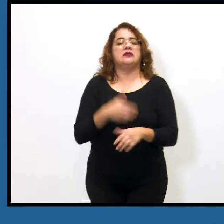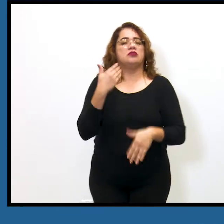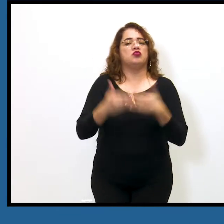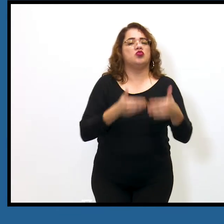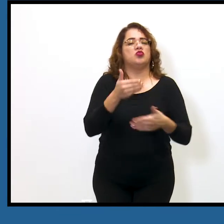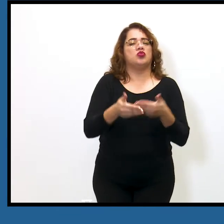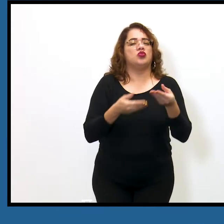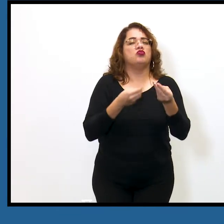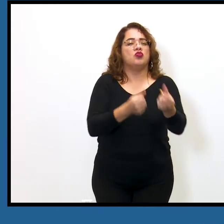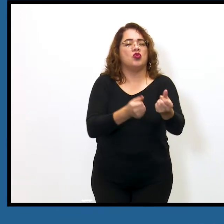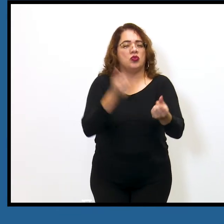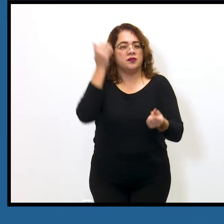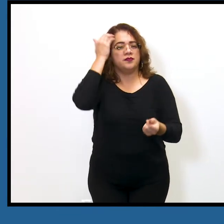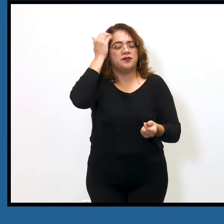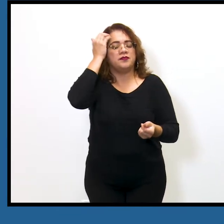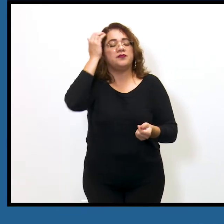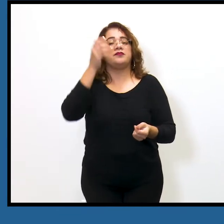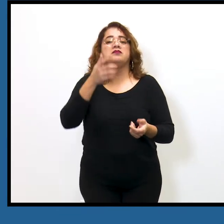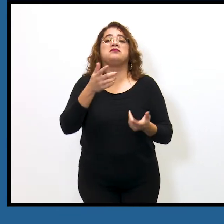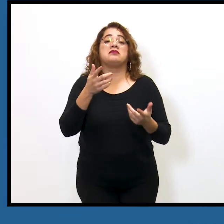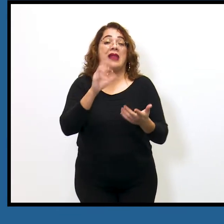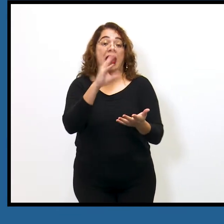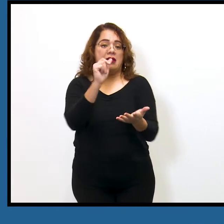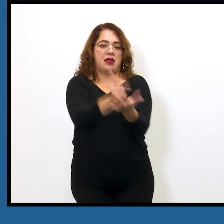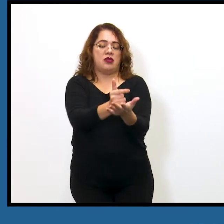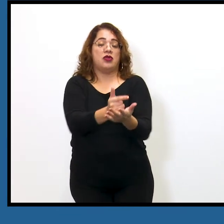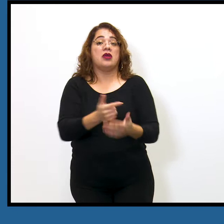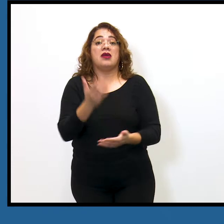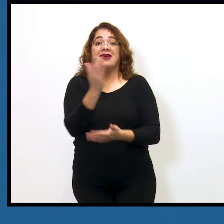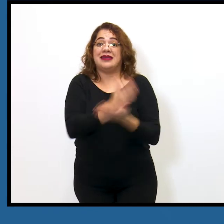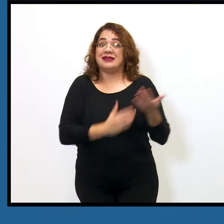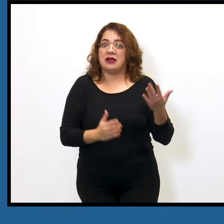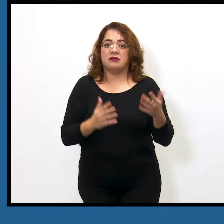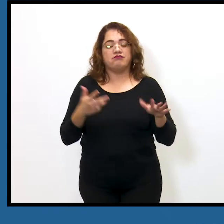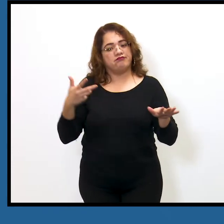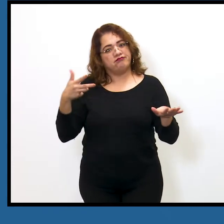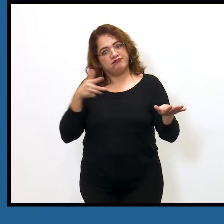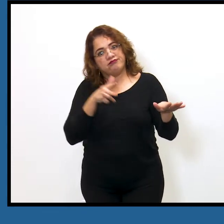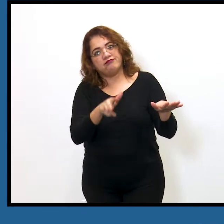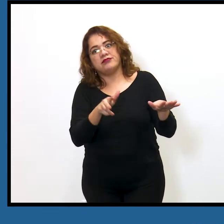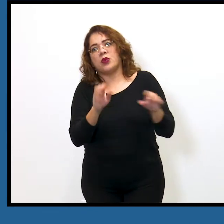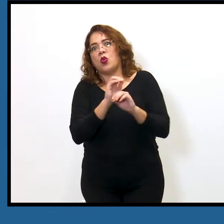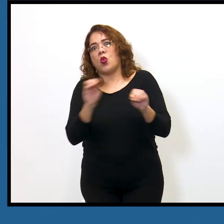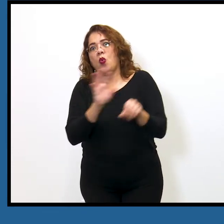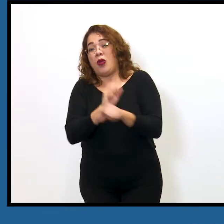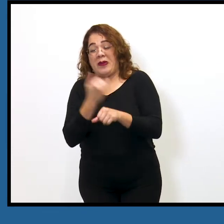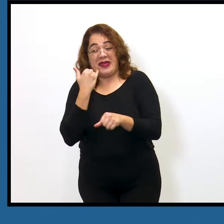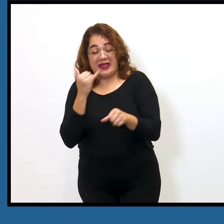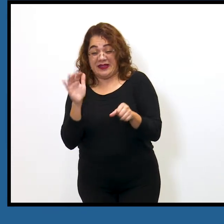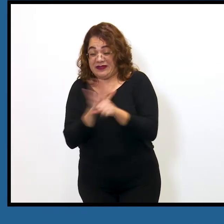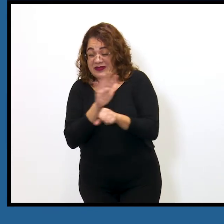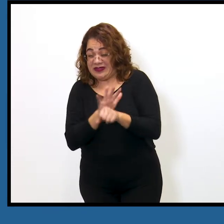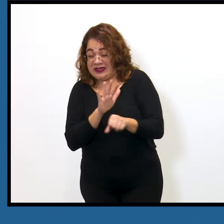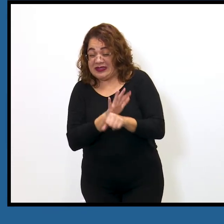receive your test. Some people are coming without appointments and we do what we can but it does